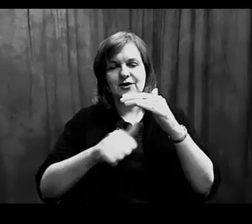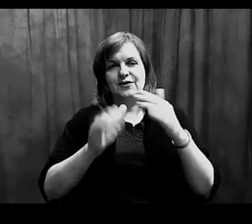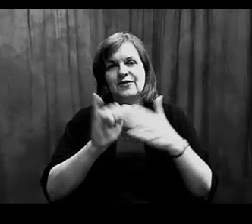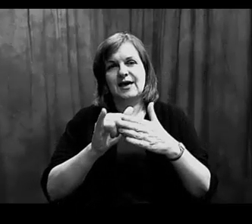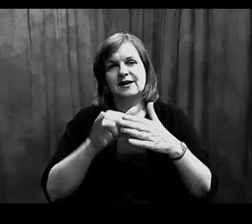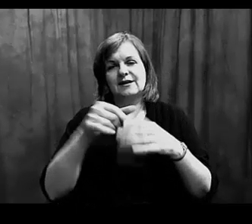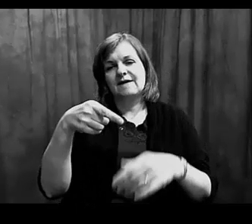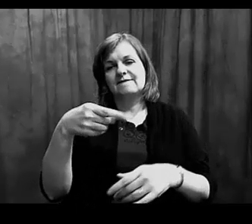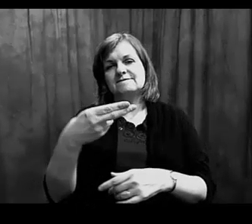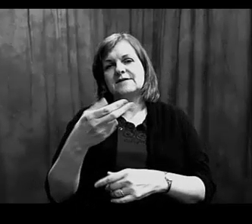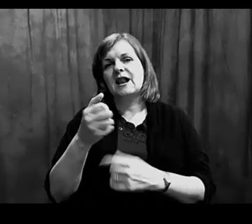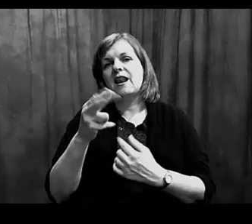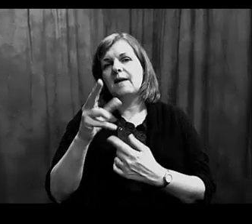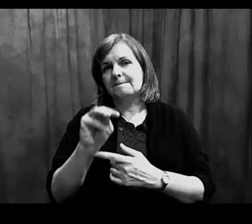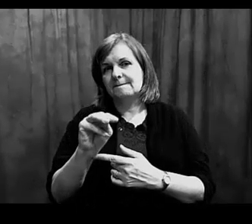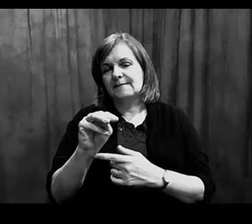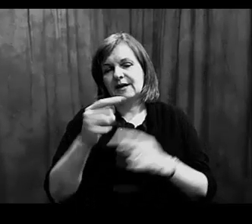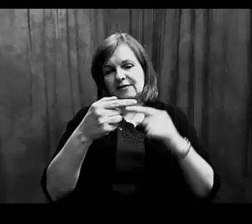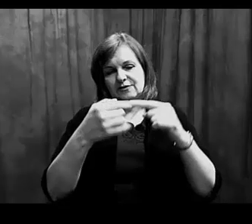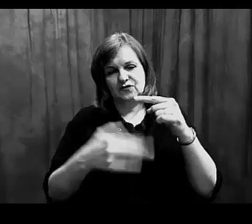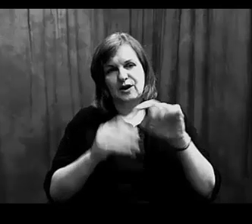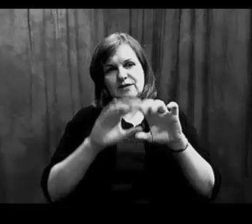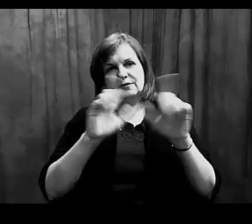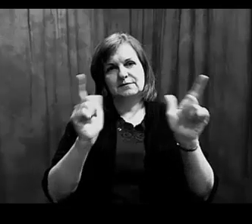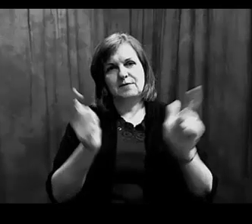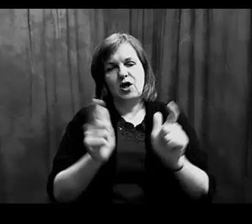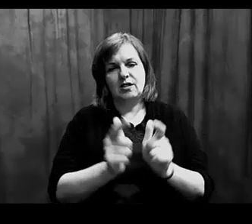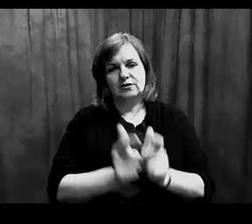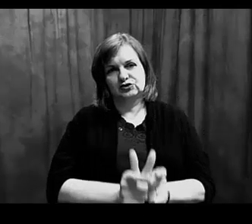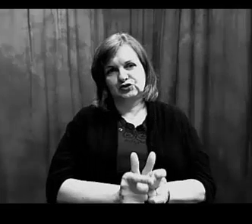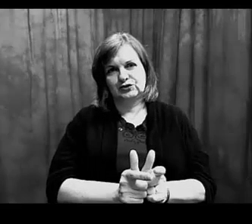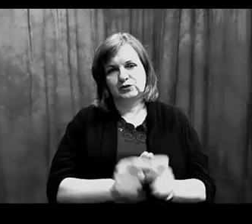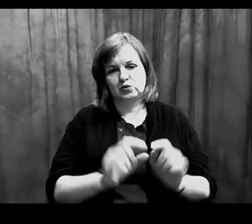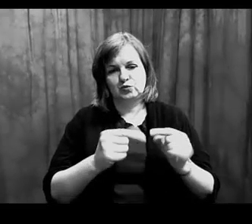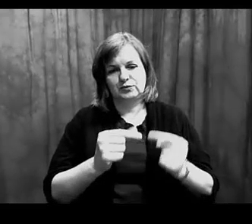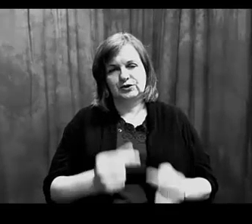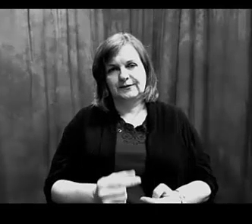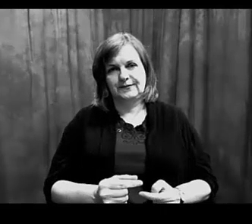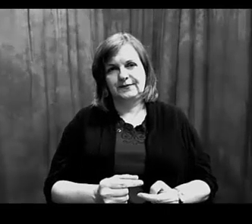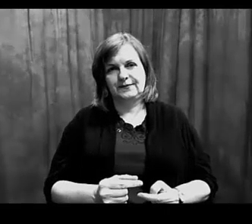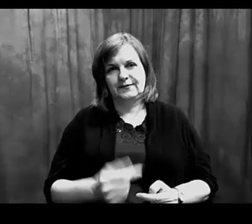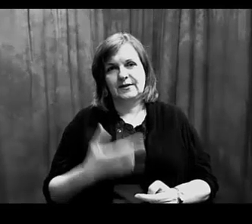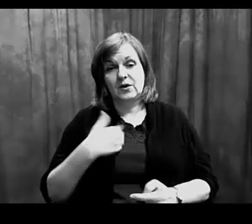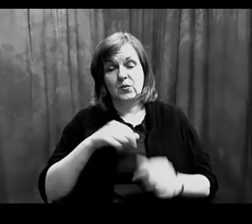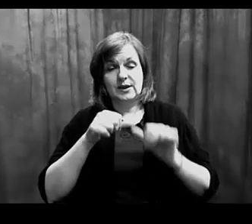their cells as being a little larger a little more complex